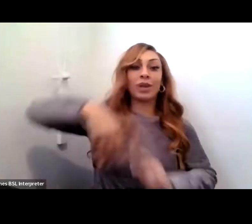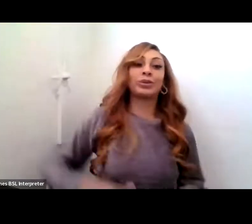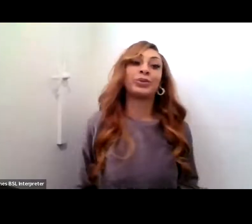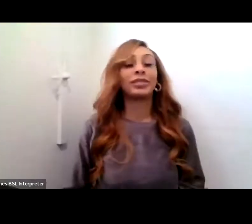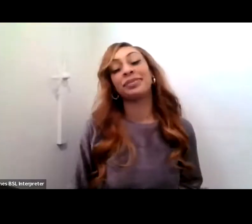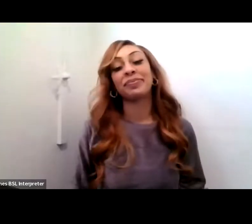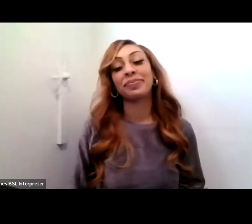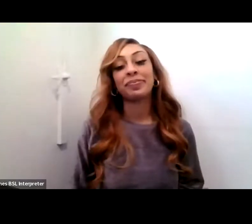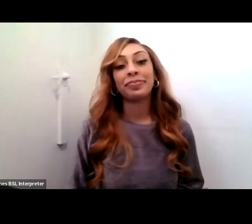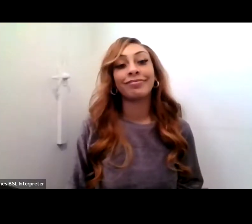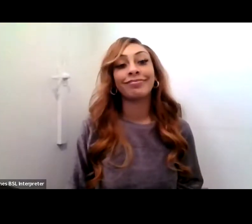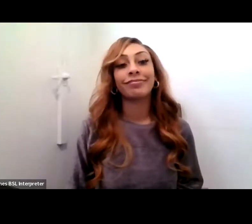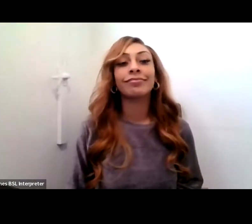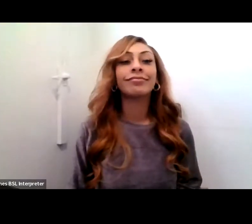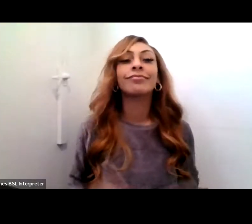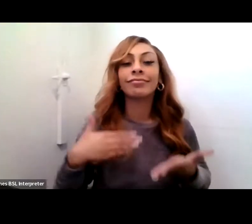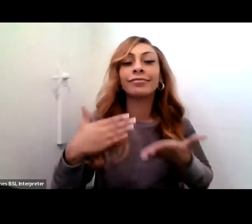So I'm just going to share my screen.